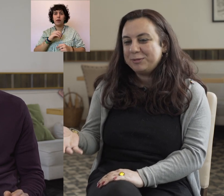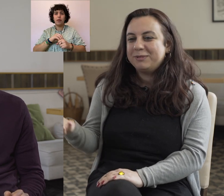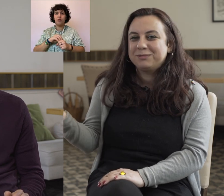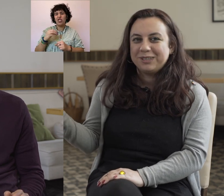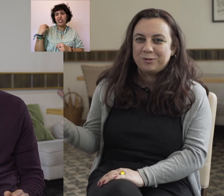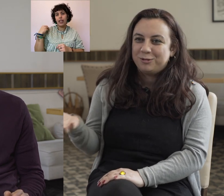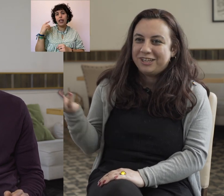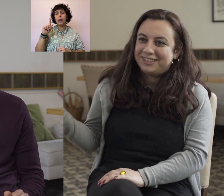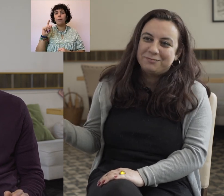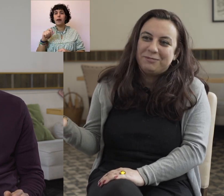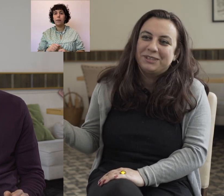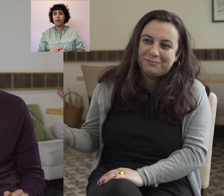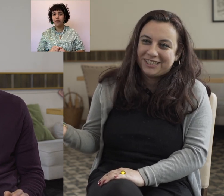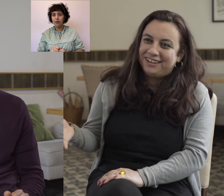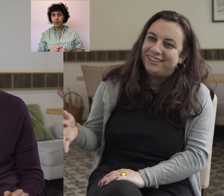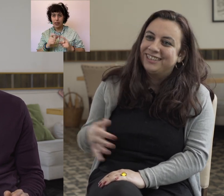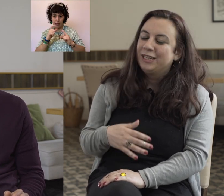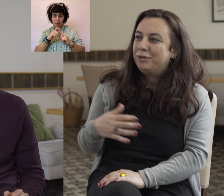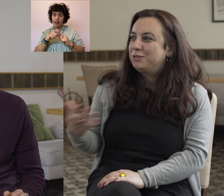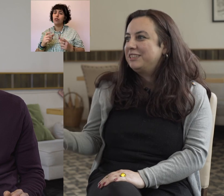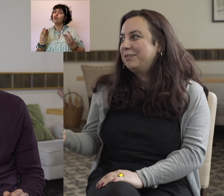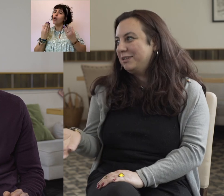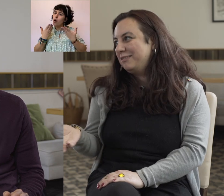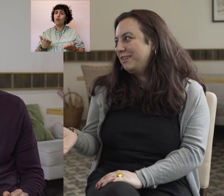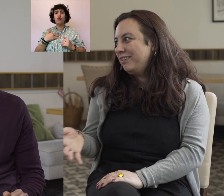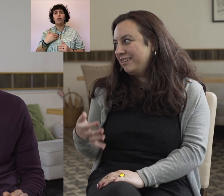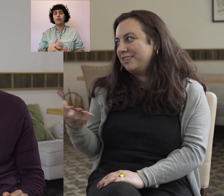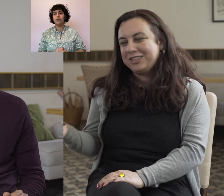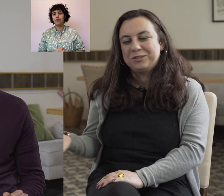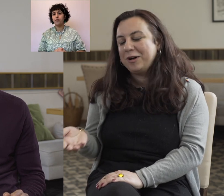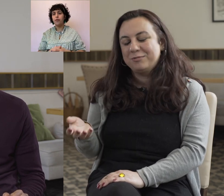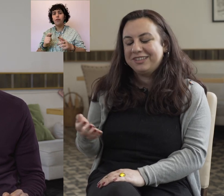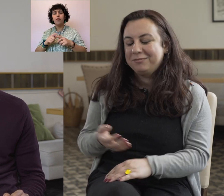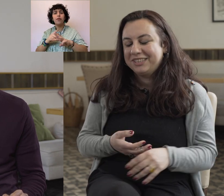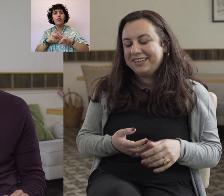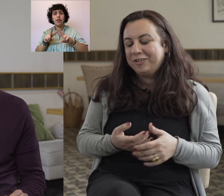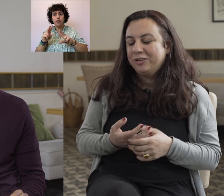For example, I can define it as a "mezbien". It feels a new identity and is very acceptable to me.